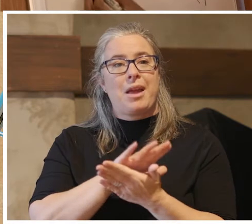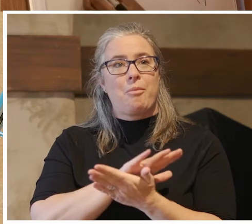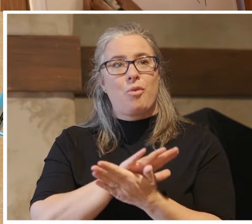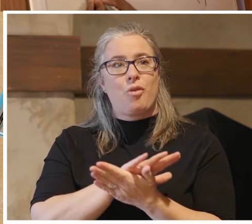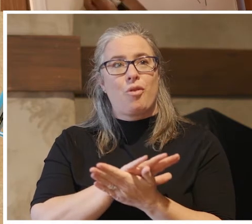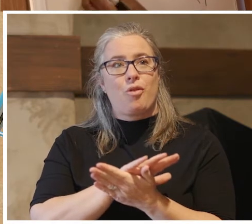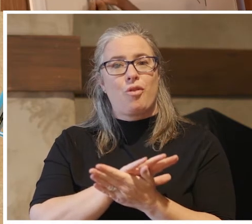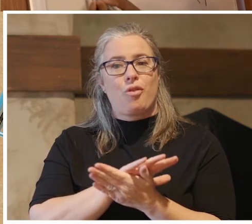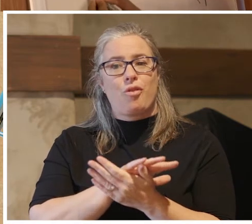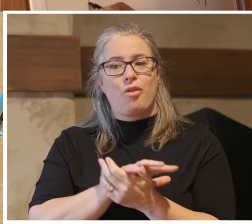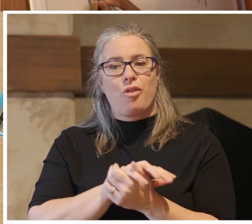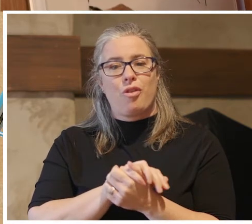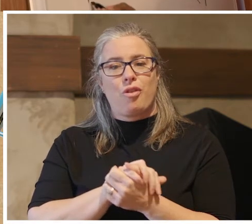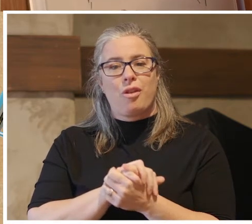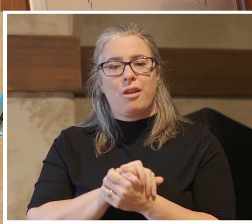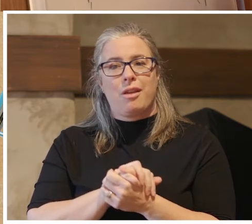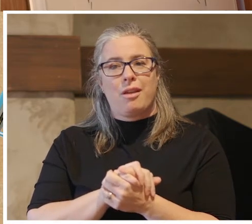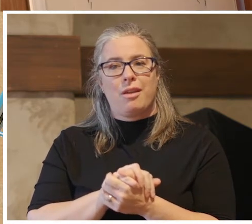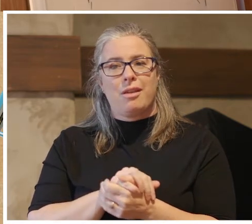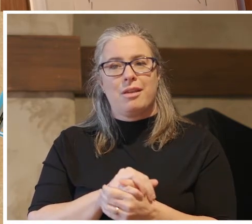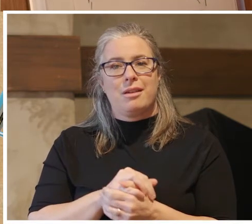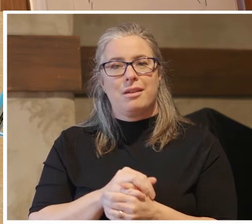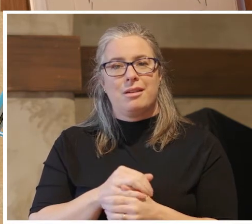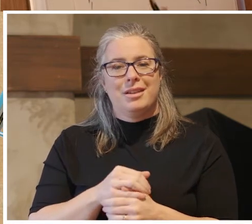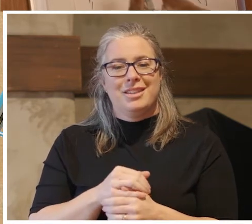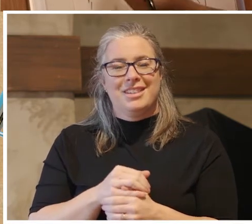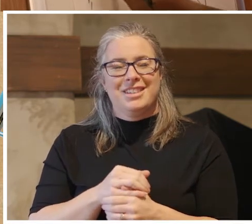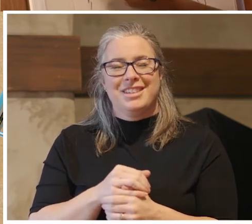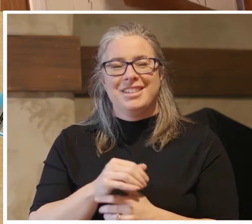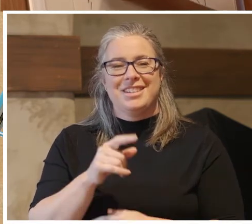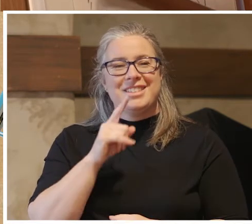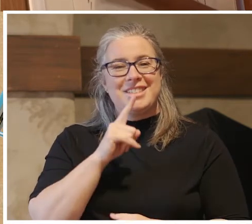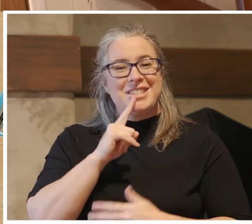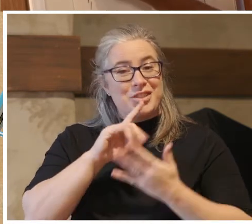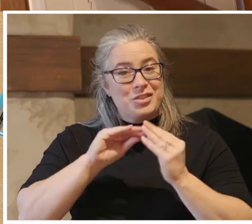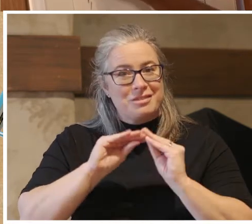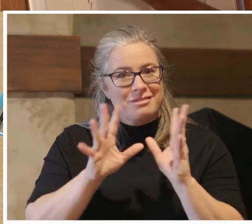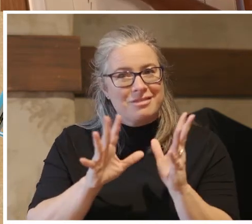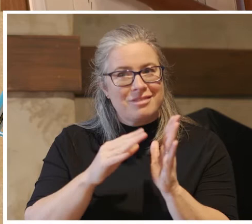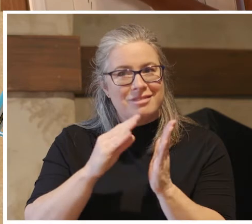a piece of paper over your sketch, then just lower the transparency there,